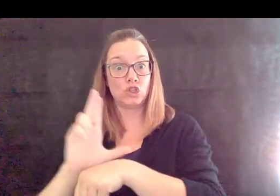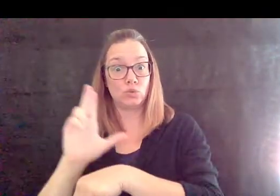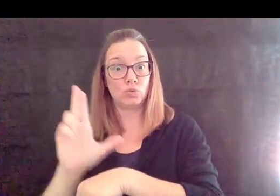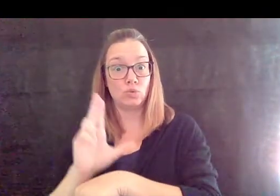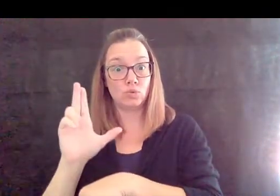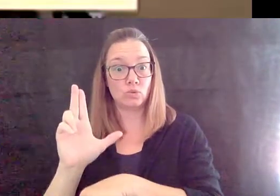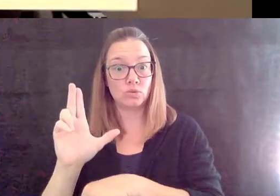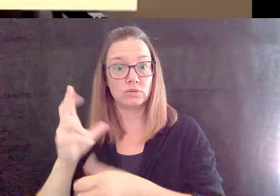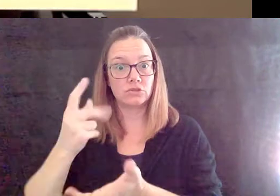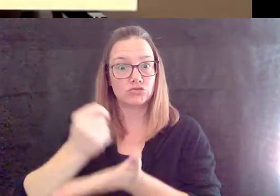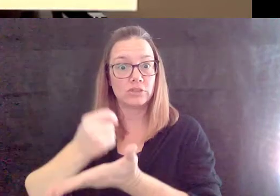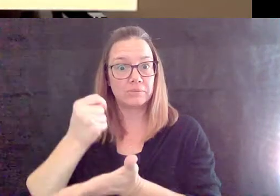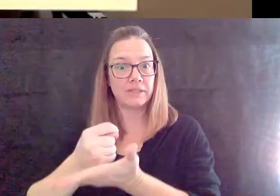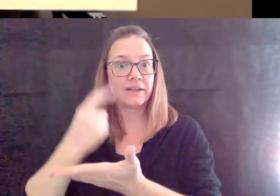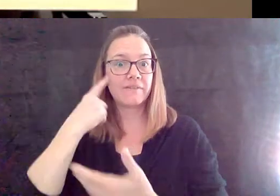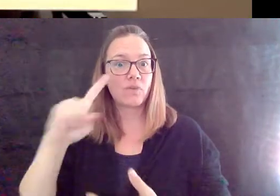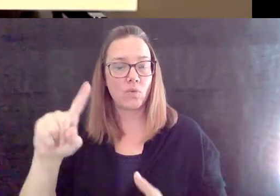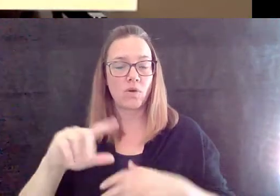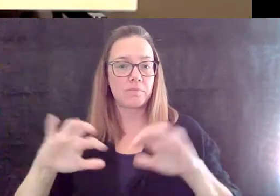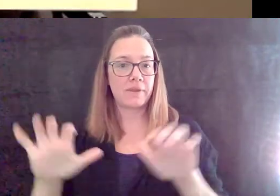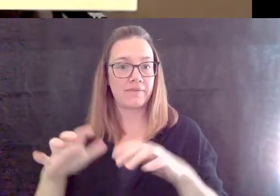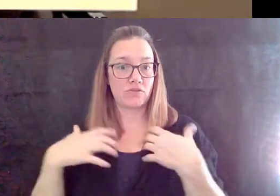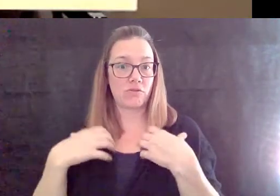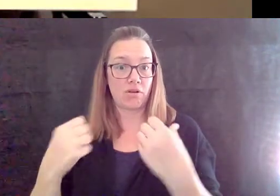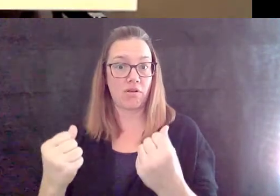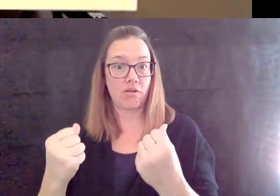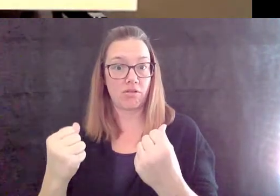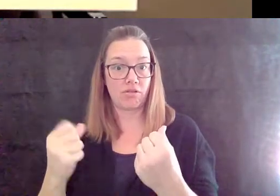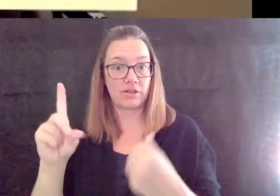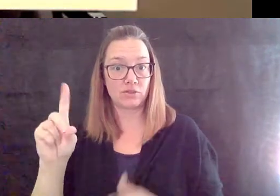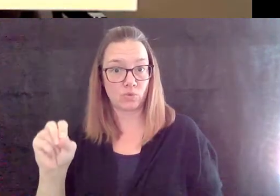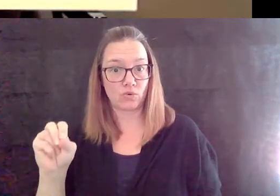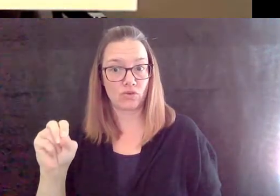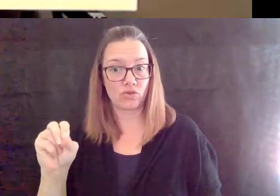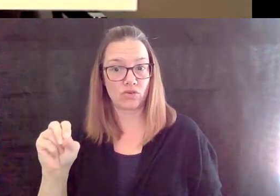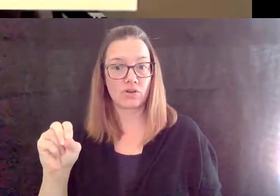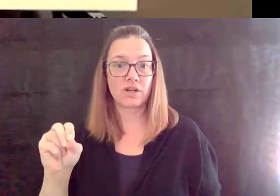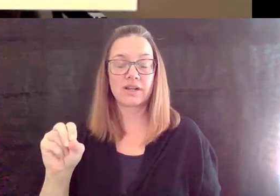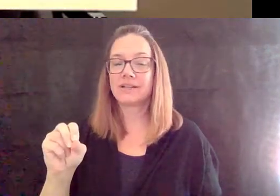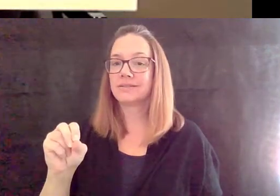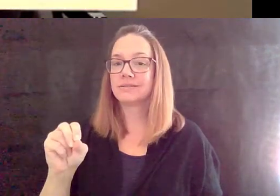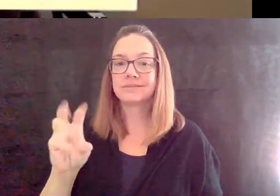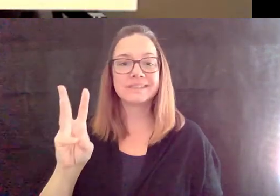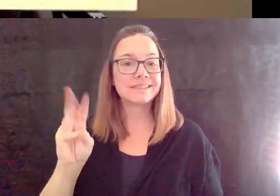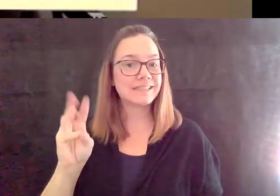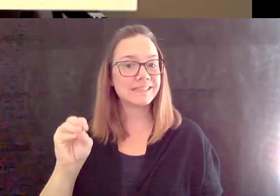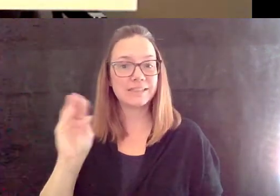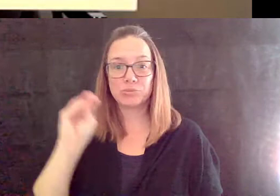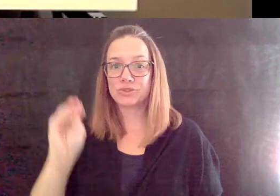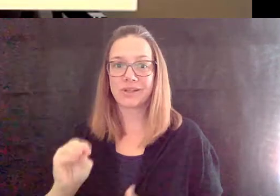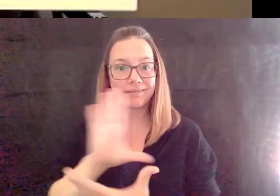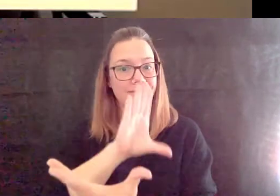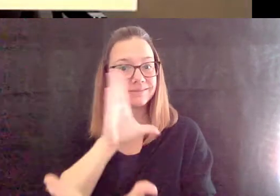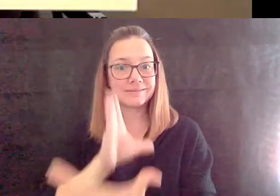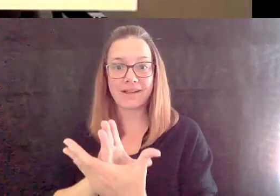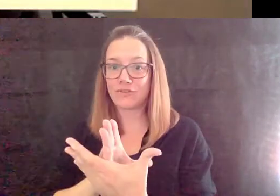with a behavioral health disorder, 60% of them never receive any help at all, no services.